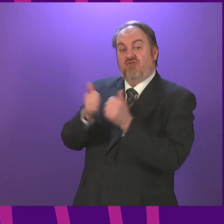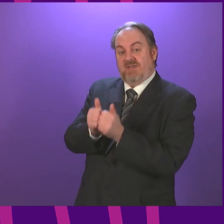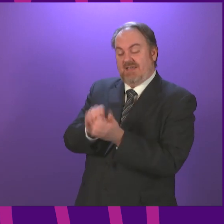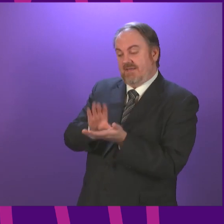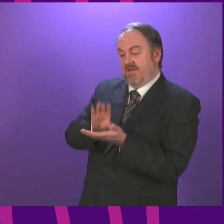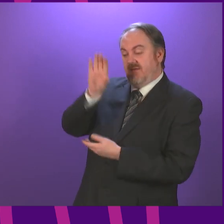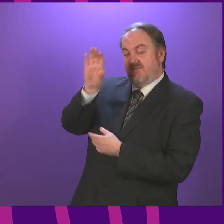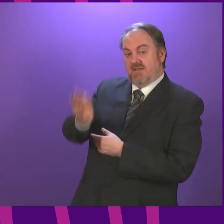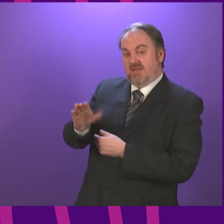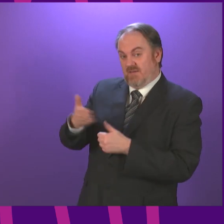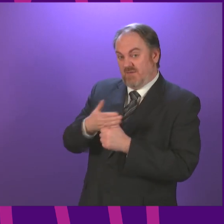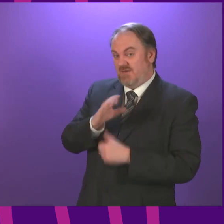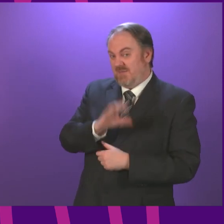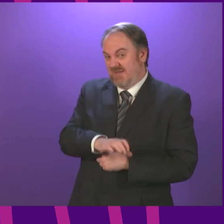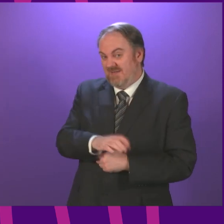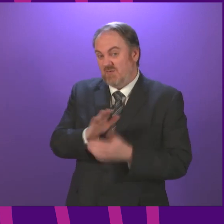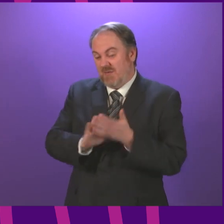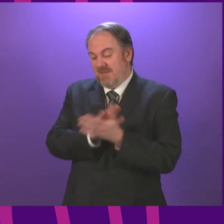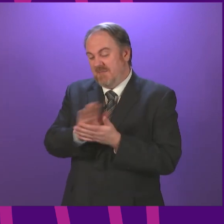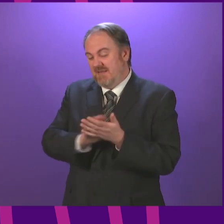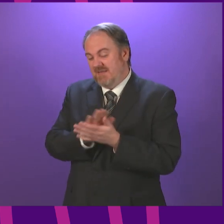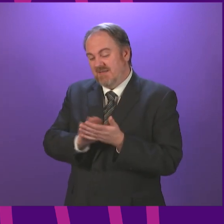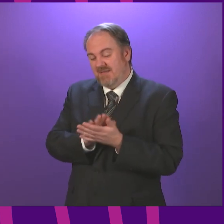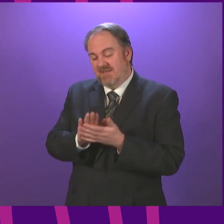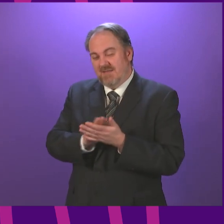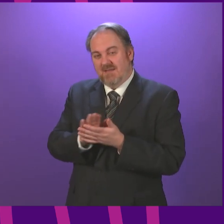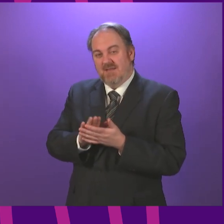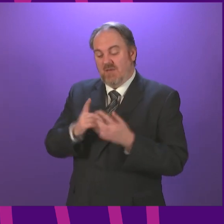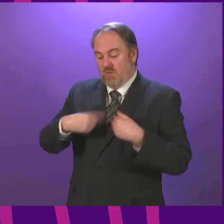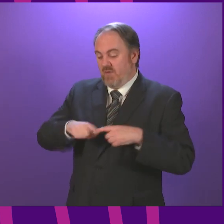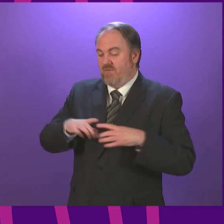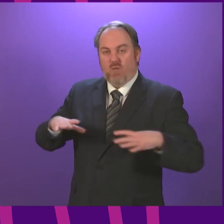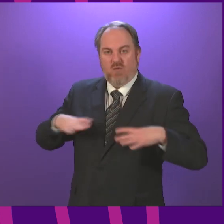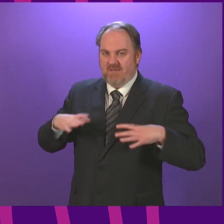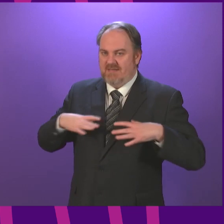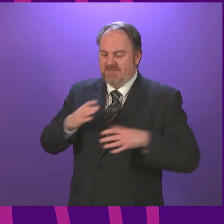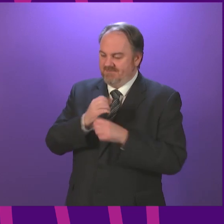of course, includes members from parties across the chamber. That is often how such things